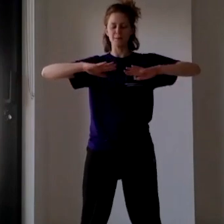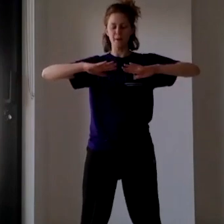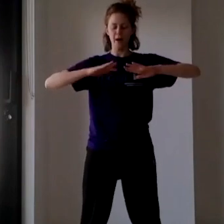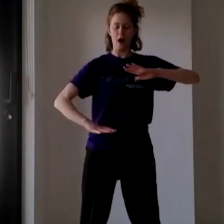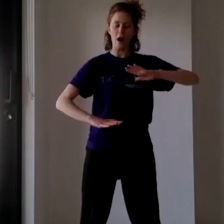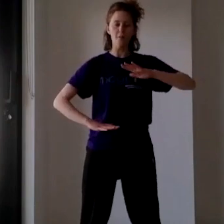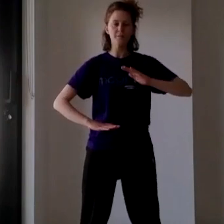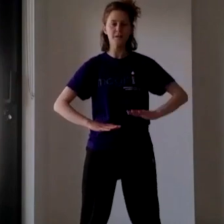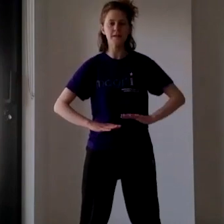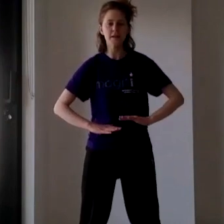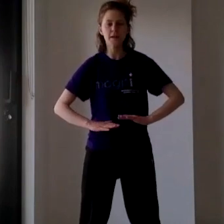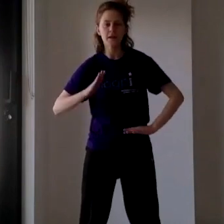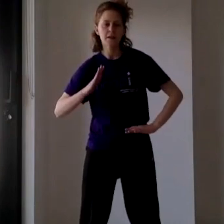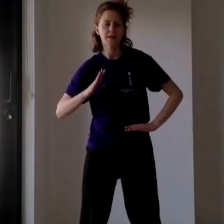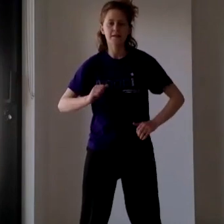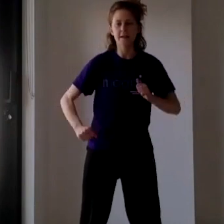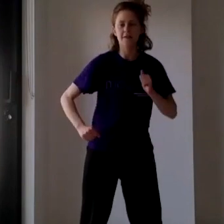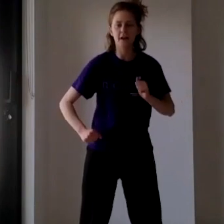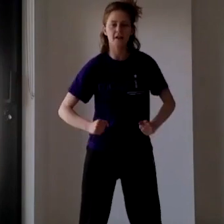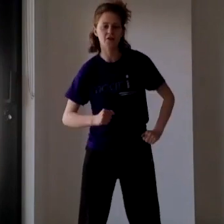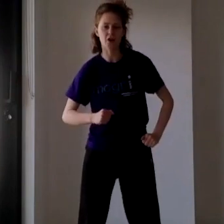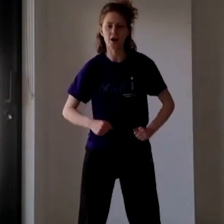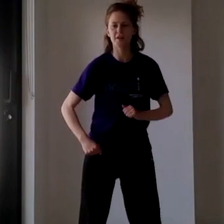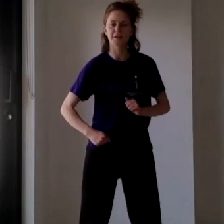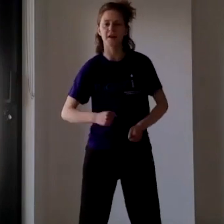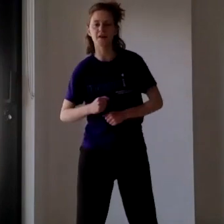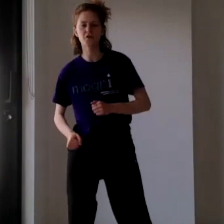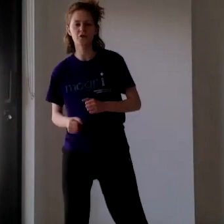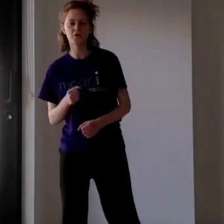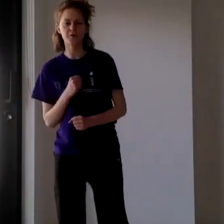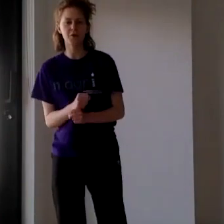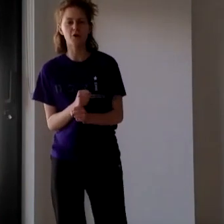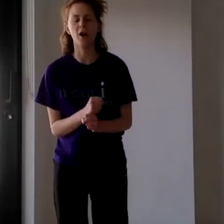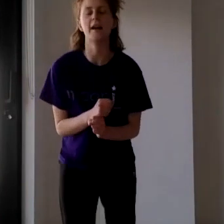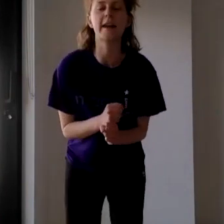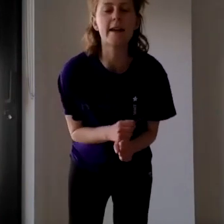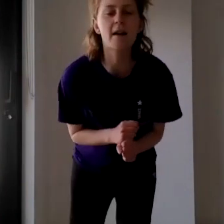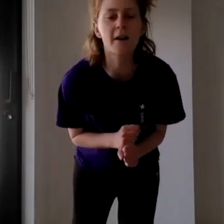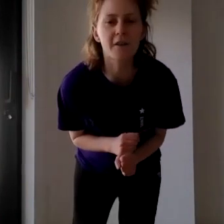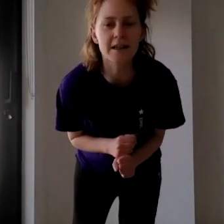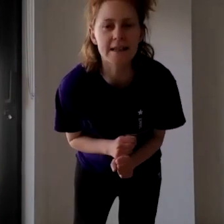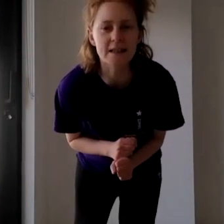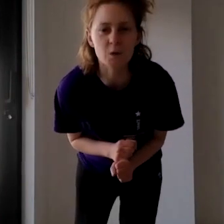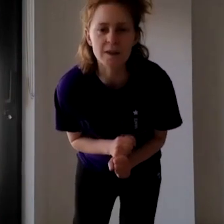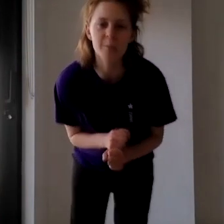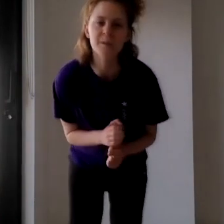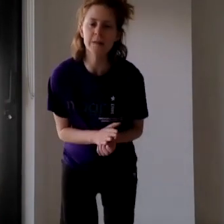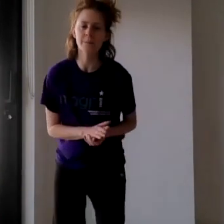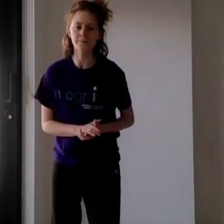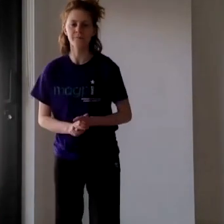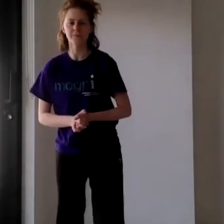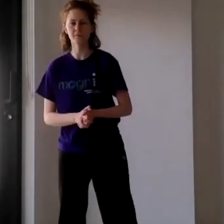my arms to see if i can try and do that georgia if you've got any other ideas or tips i was